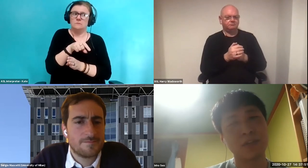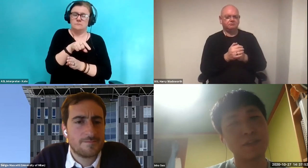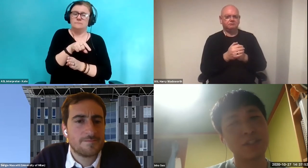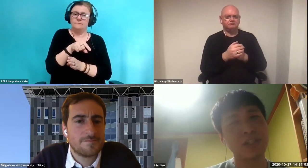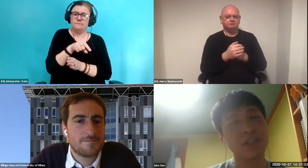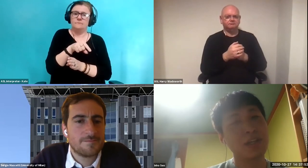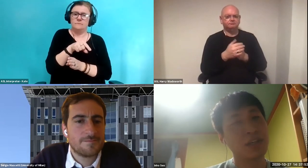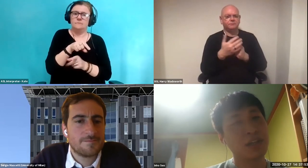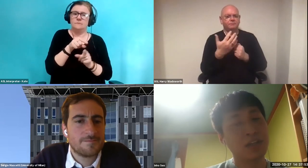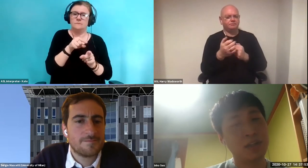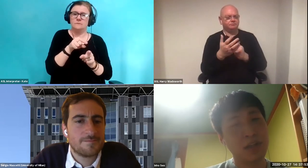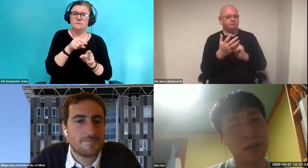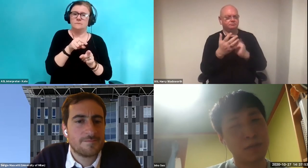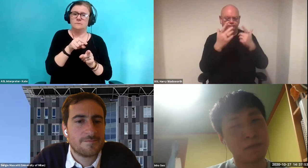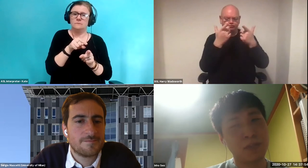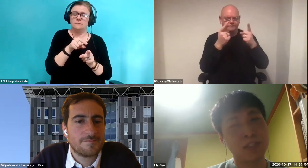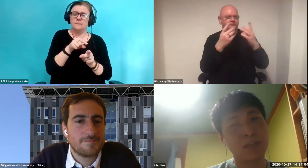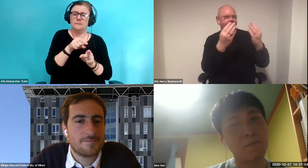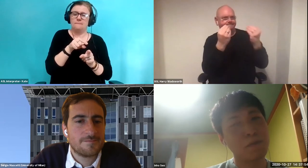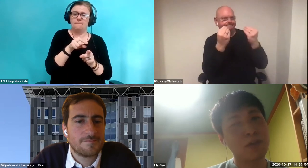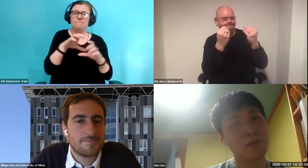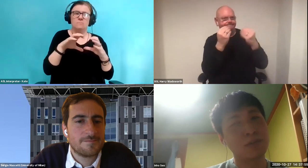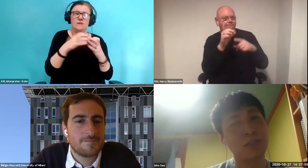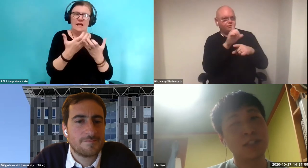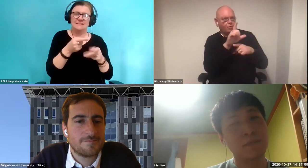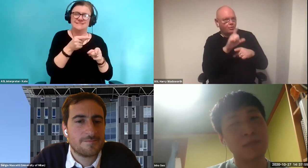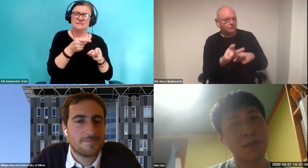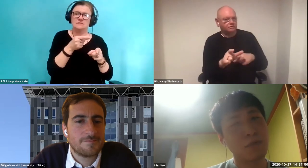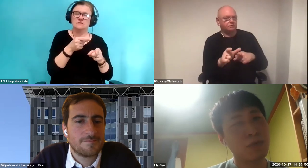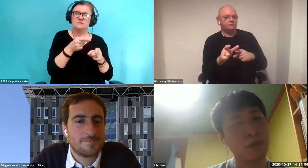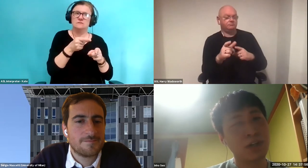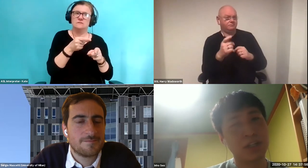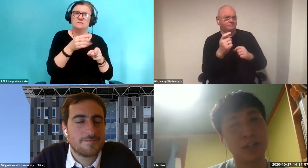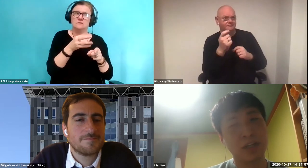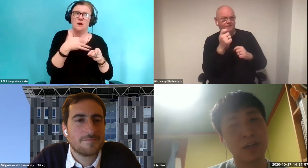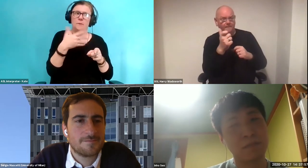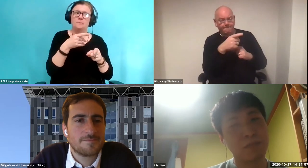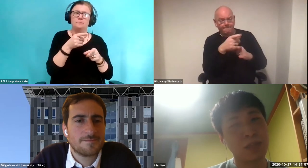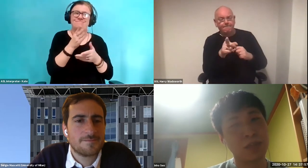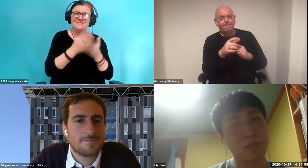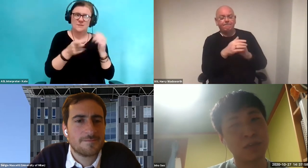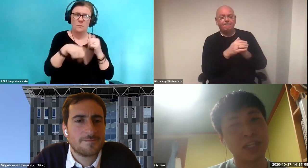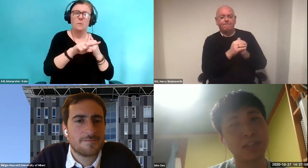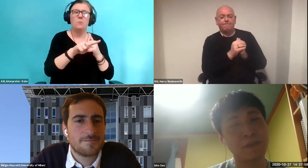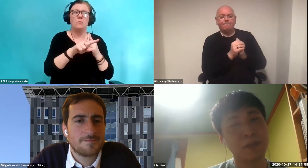university and then um some of those some of them were in computer science field